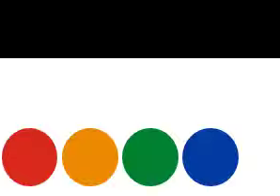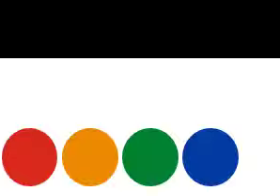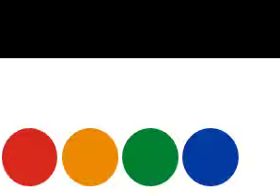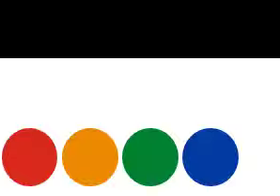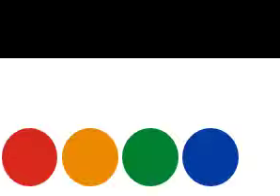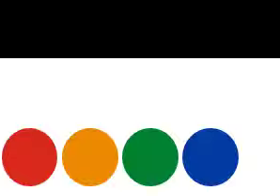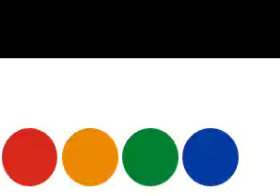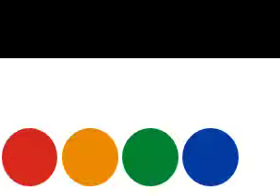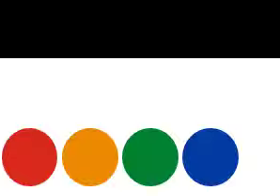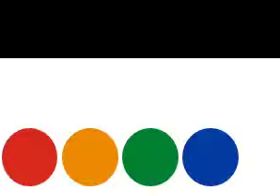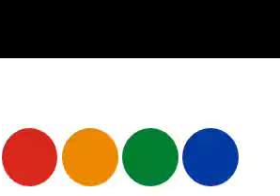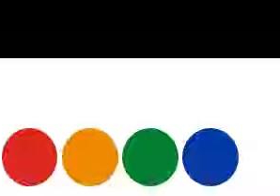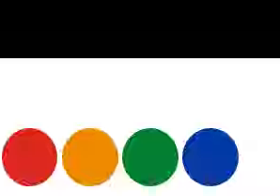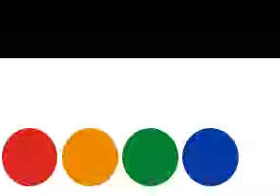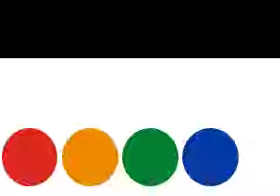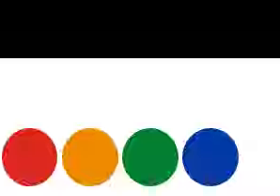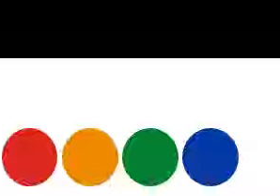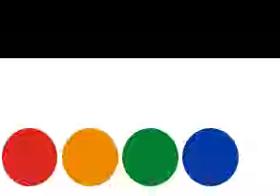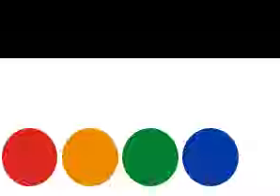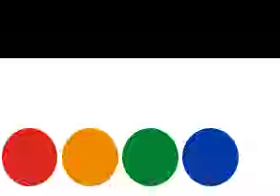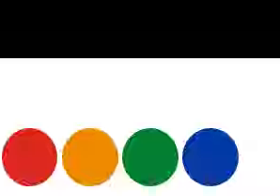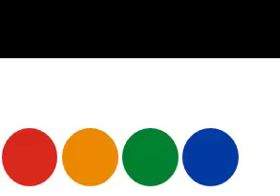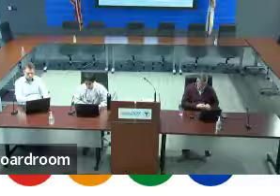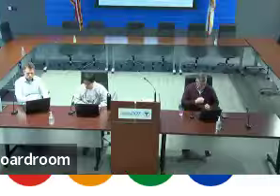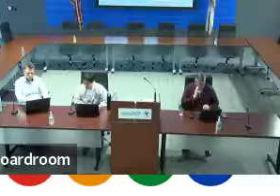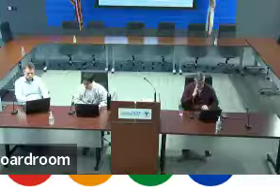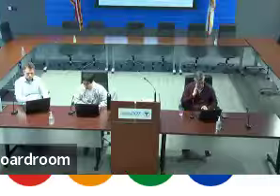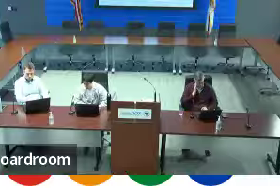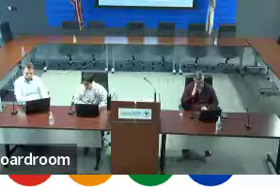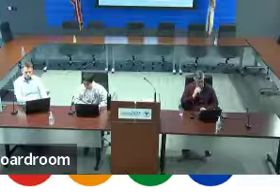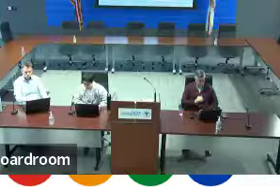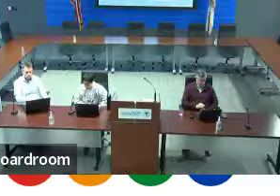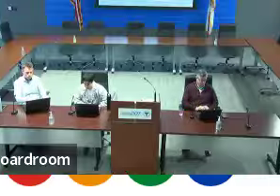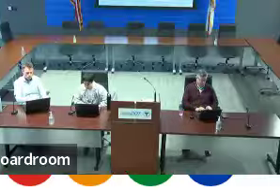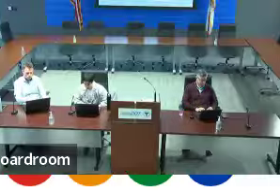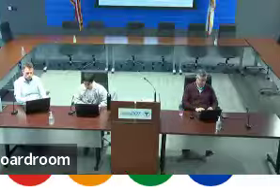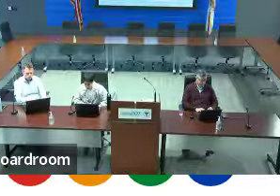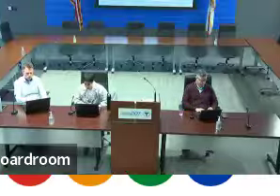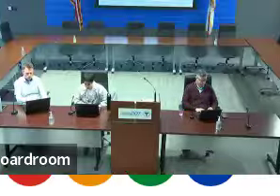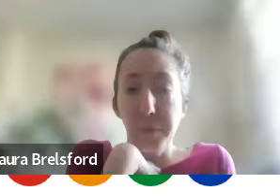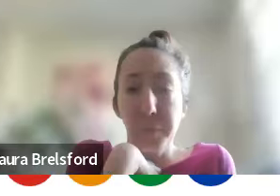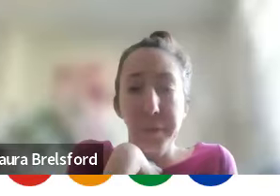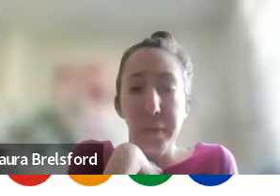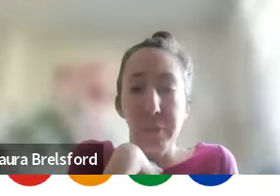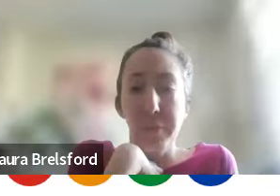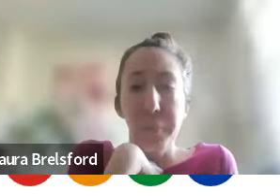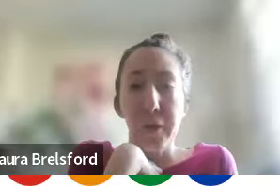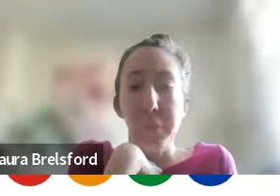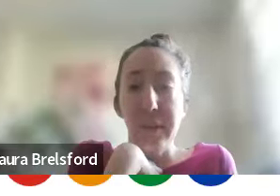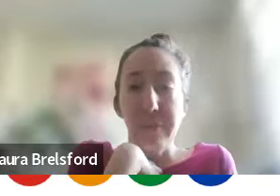THE SIGN IS HAVING ISSUES. IF YOU